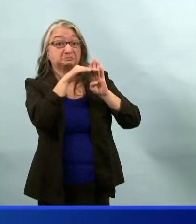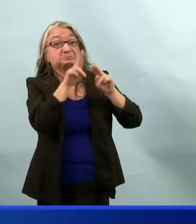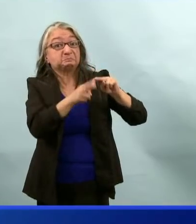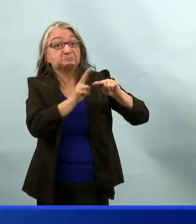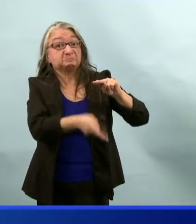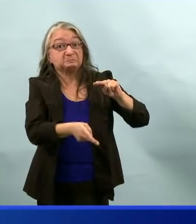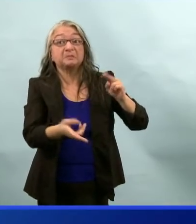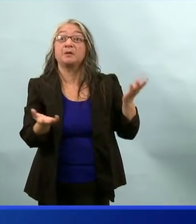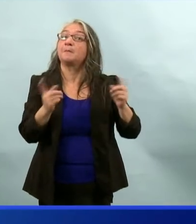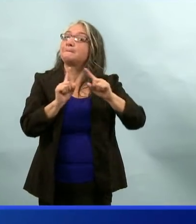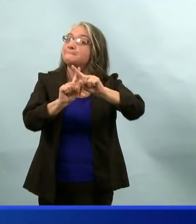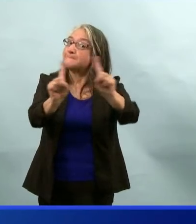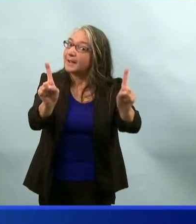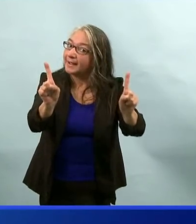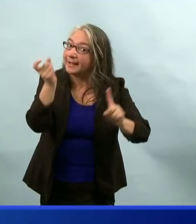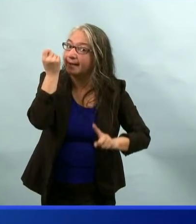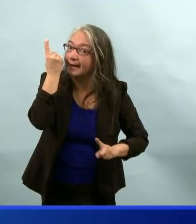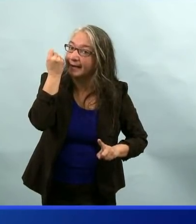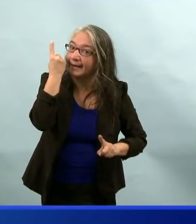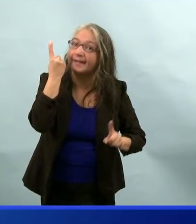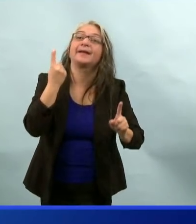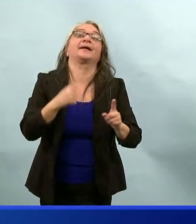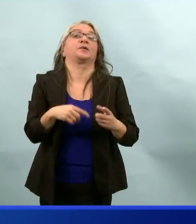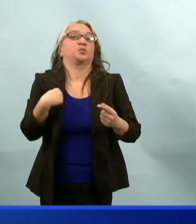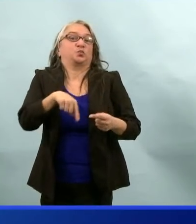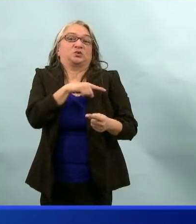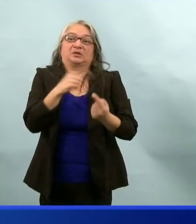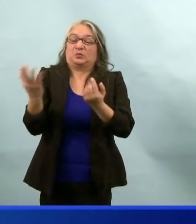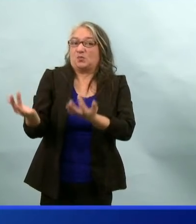see the impacts of that vaccination even for stones and case generation